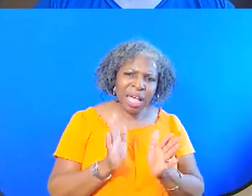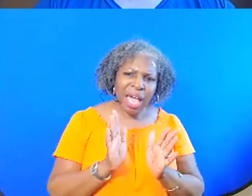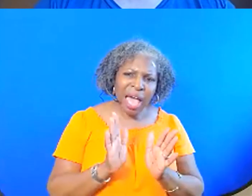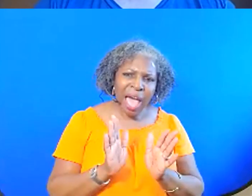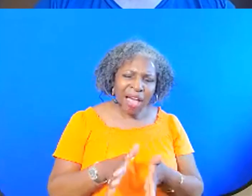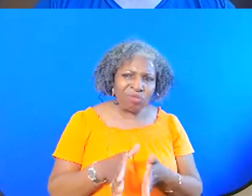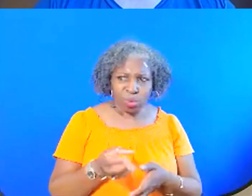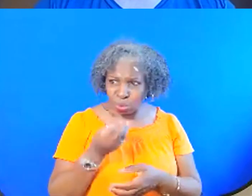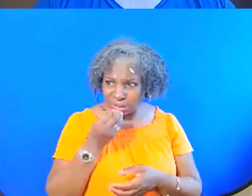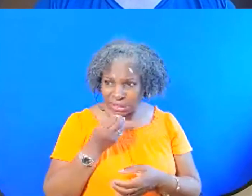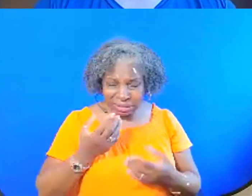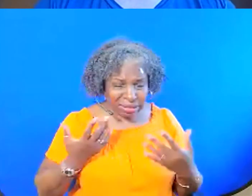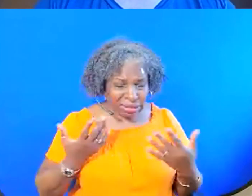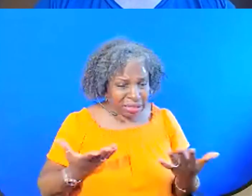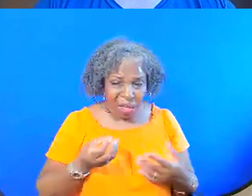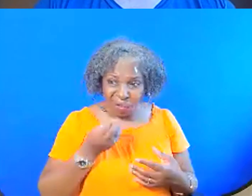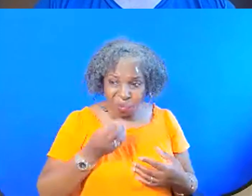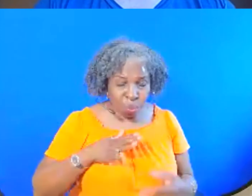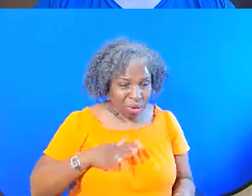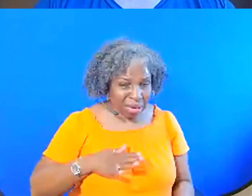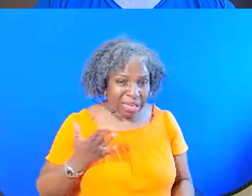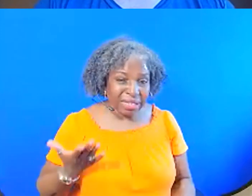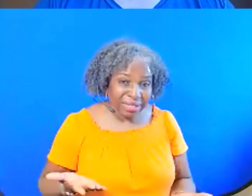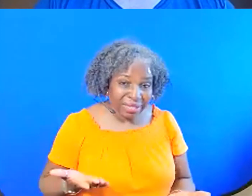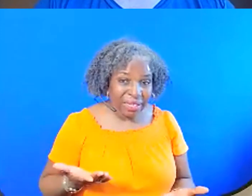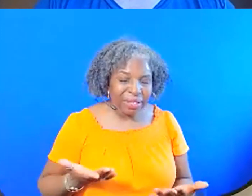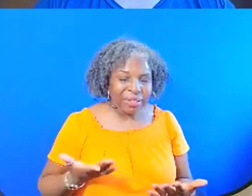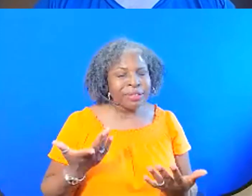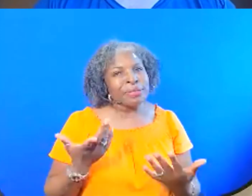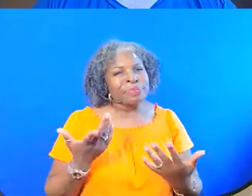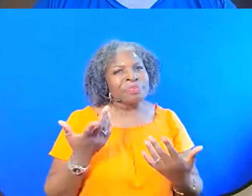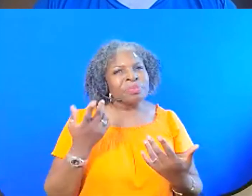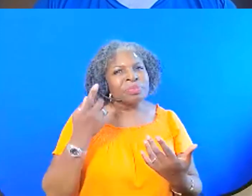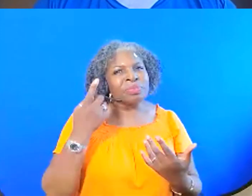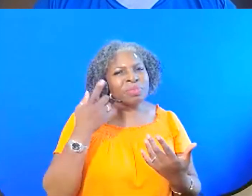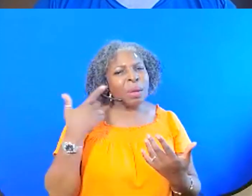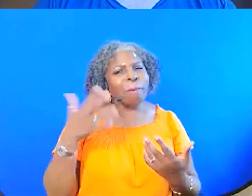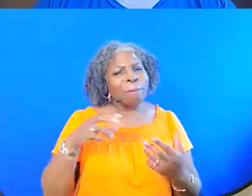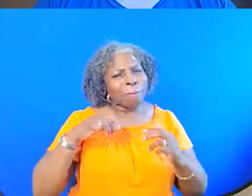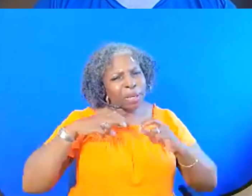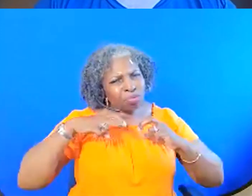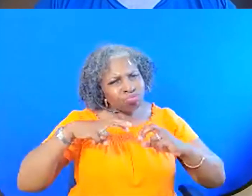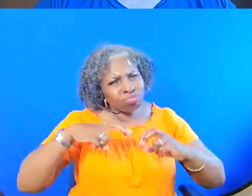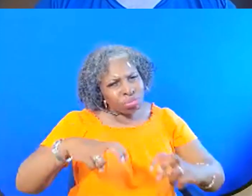And it's going to, I guess, there was, I was/been doing a bit of research around in Brazil,